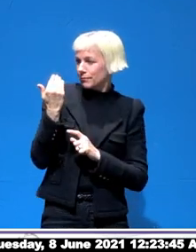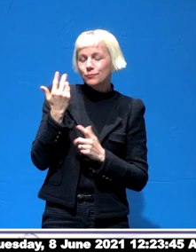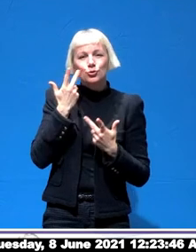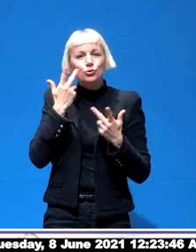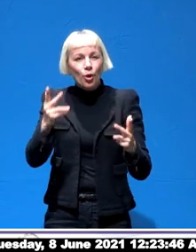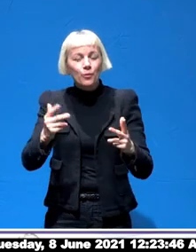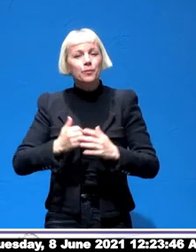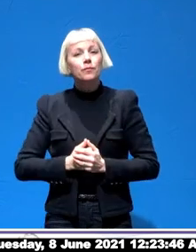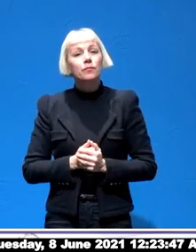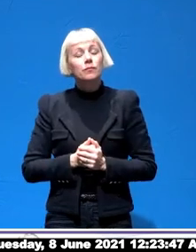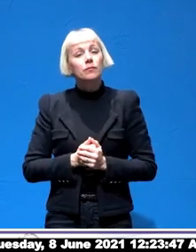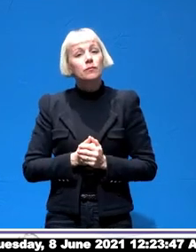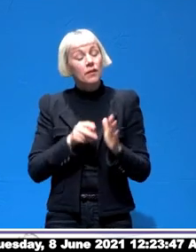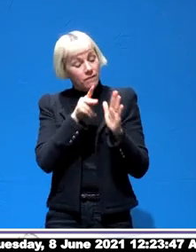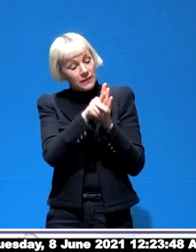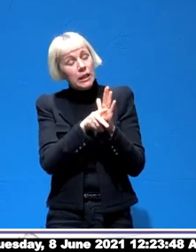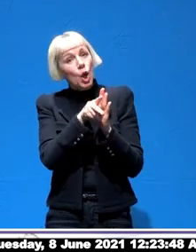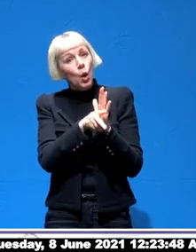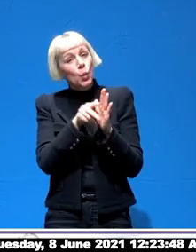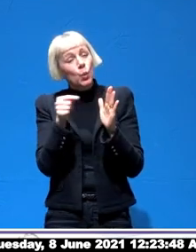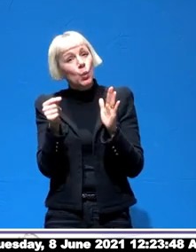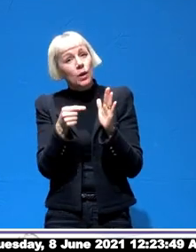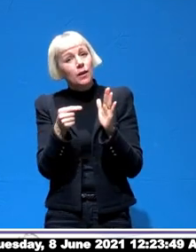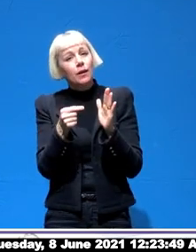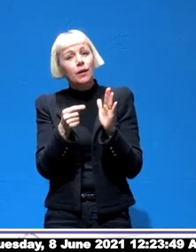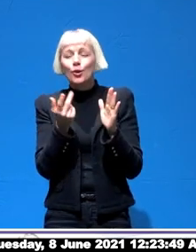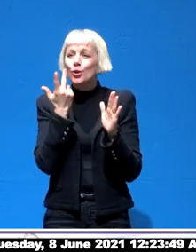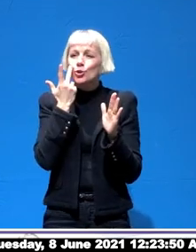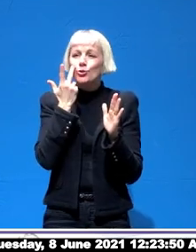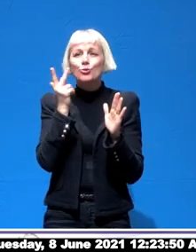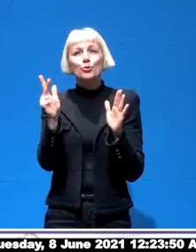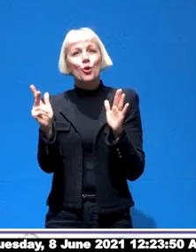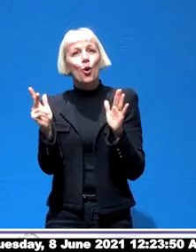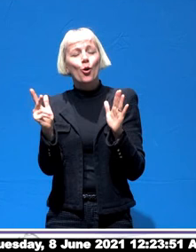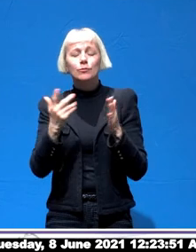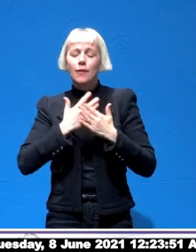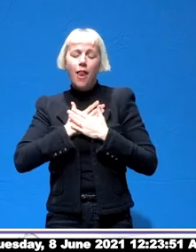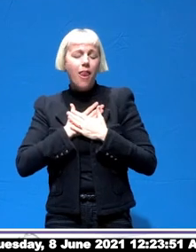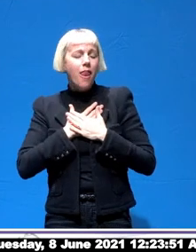That video reflects fairly obviously the love and caring you have